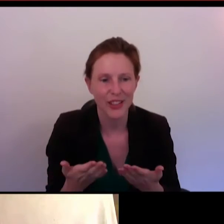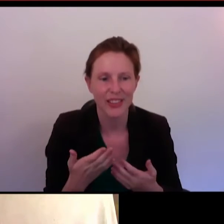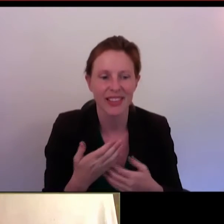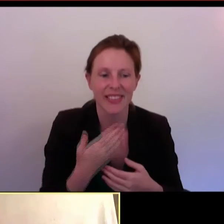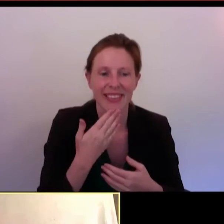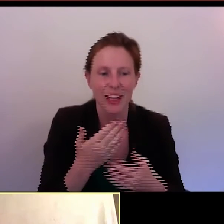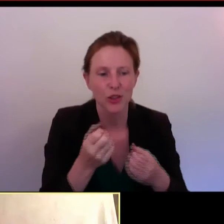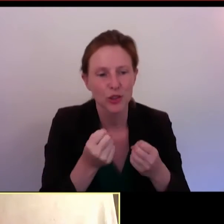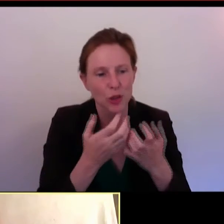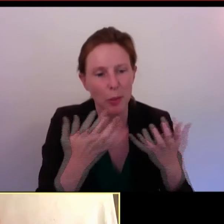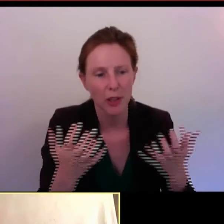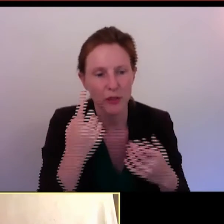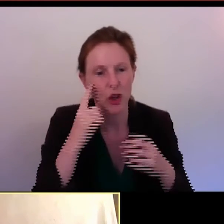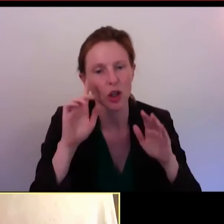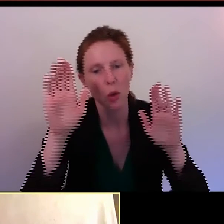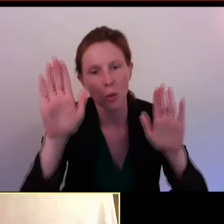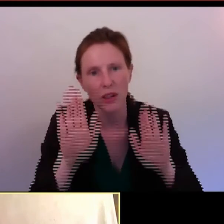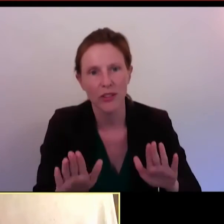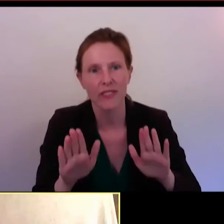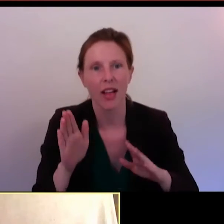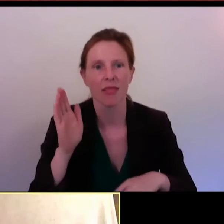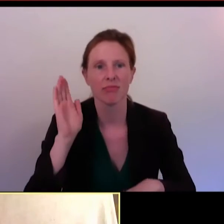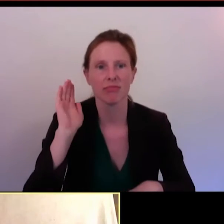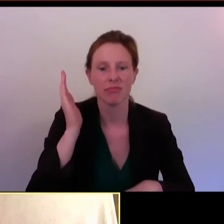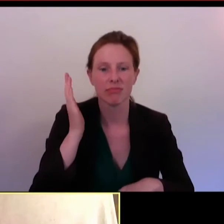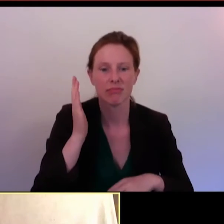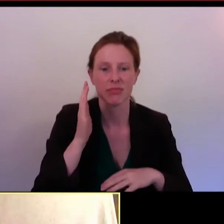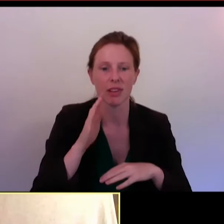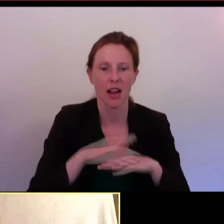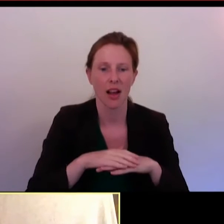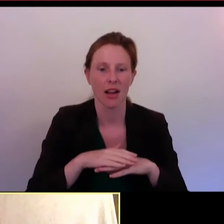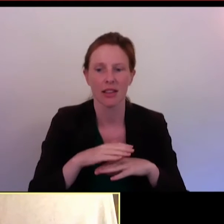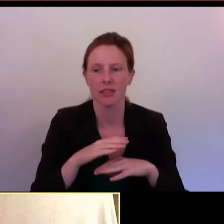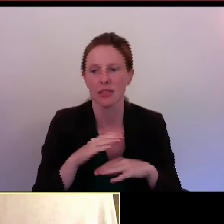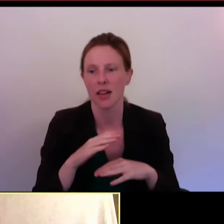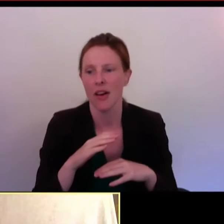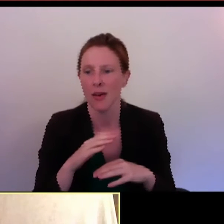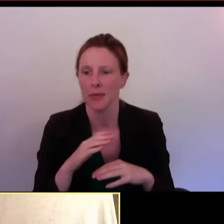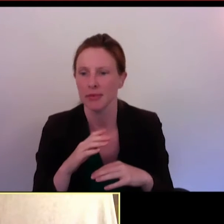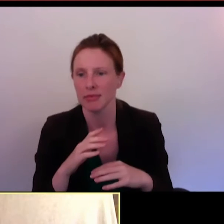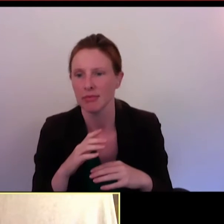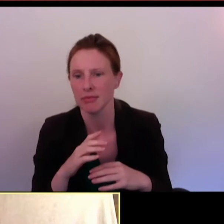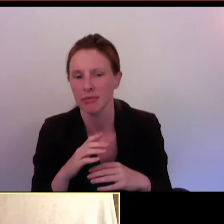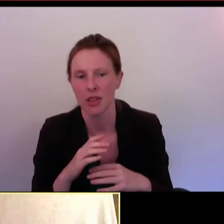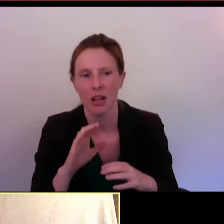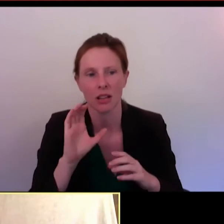Yes, it's so wonderful to be here. And thank you so much for such an outstanding presentation